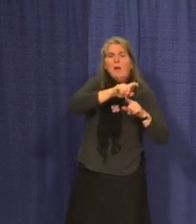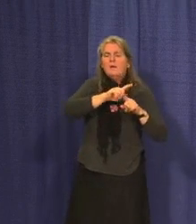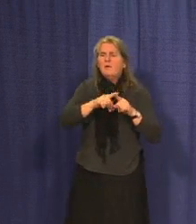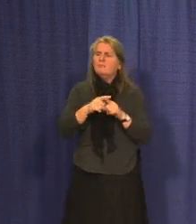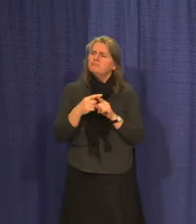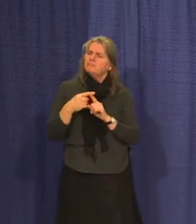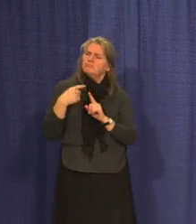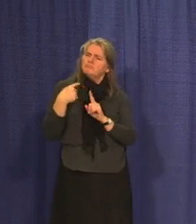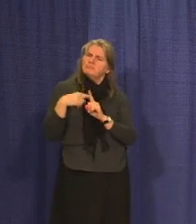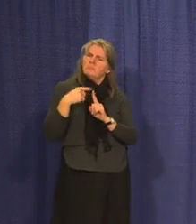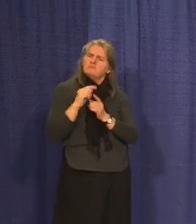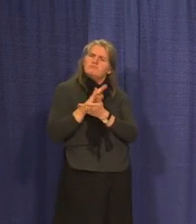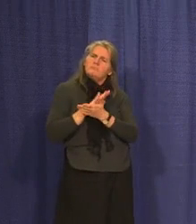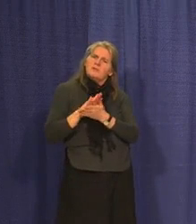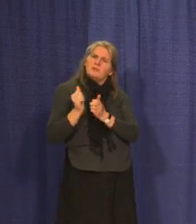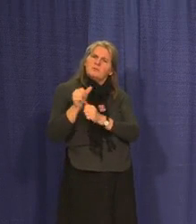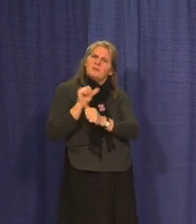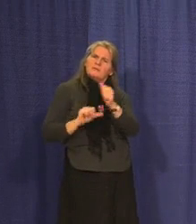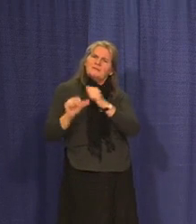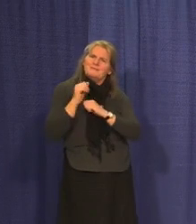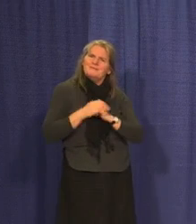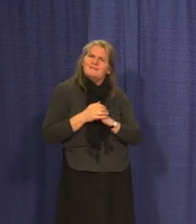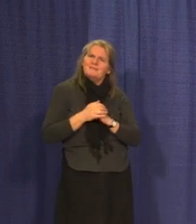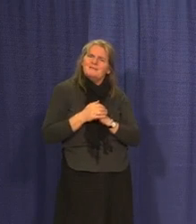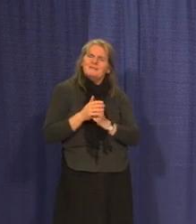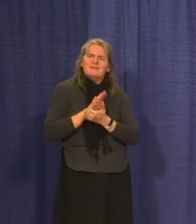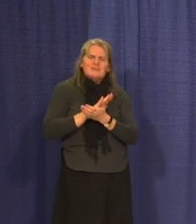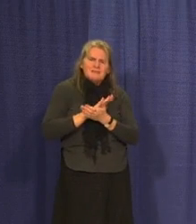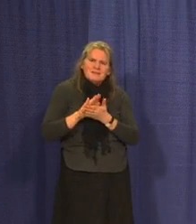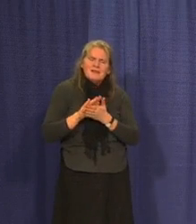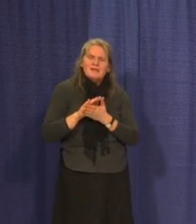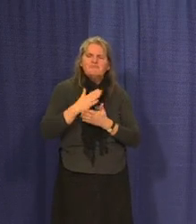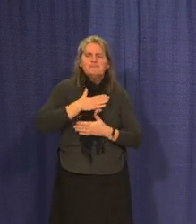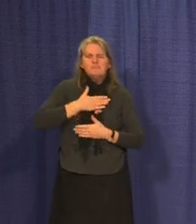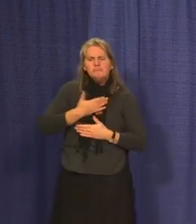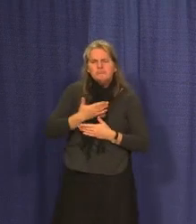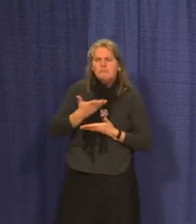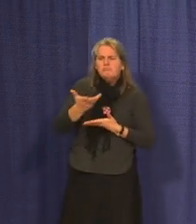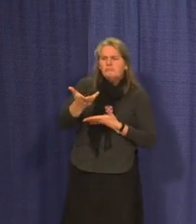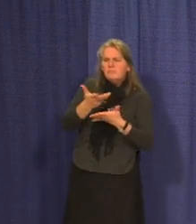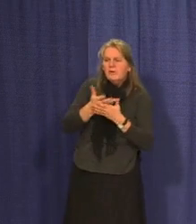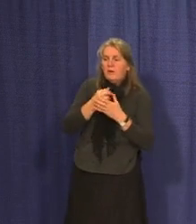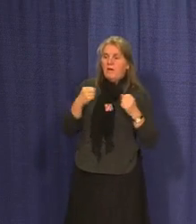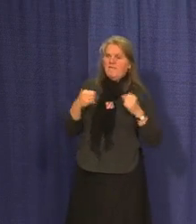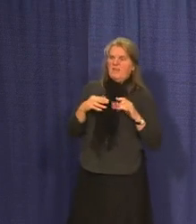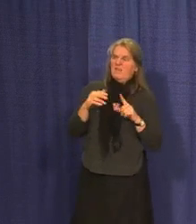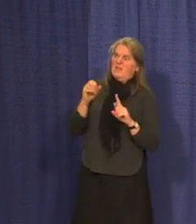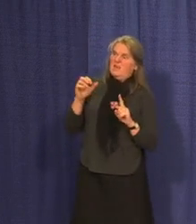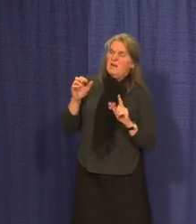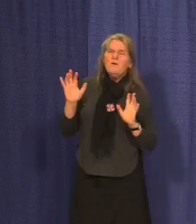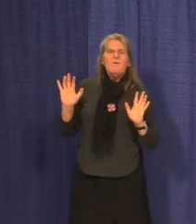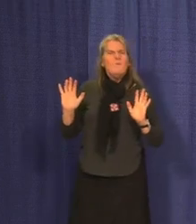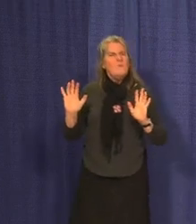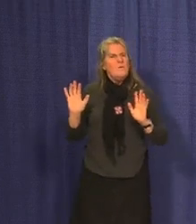vigilance, yes, but with a good tincture of kindness. Acts driven by empathy, and not